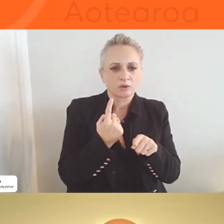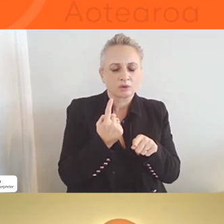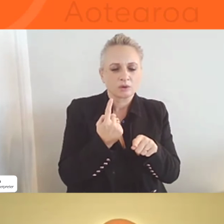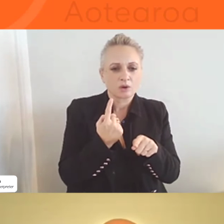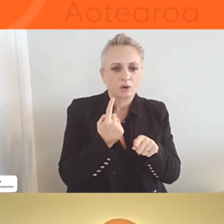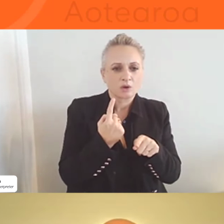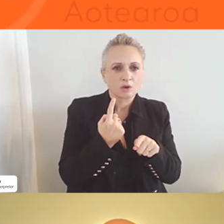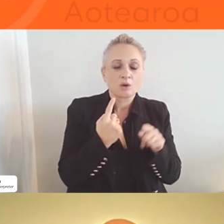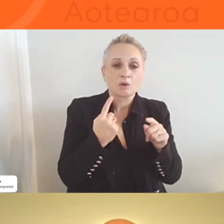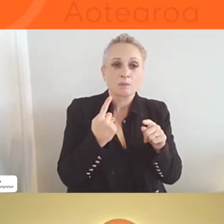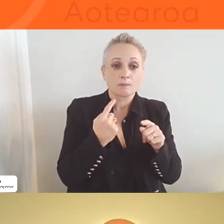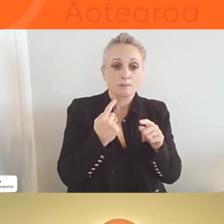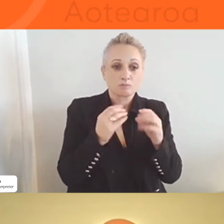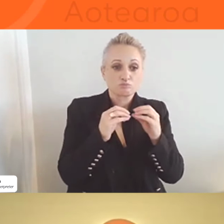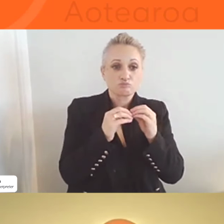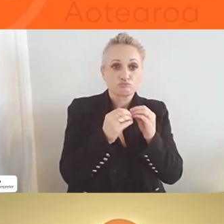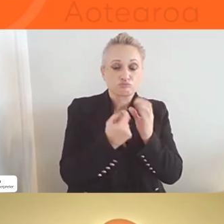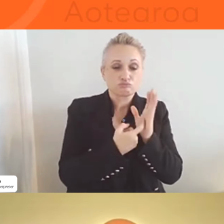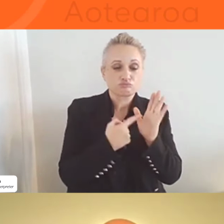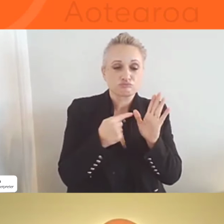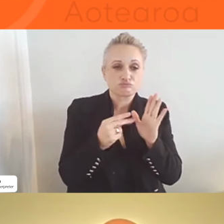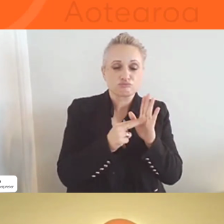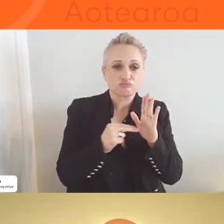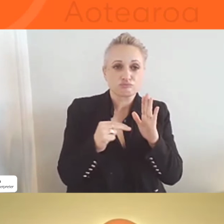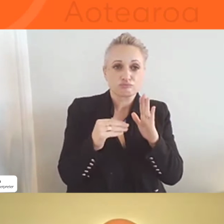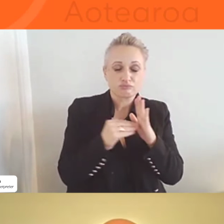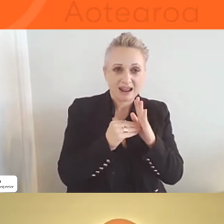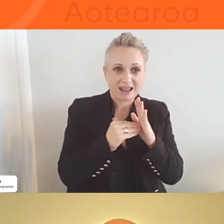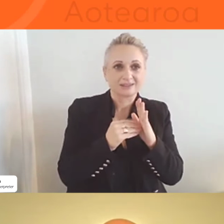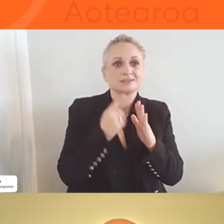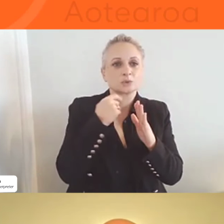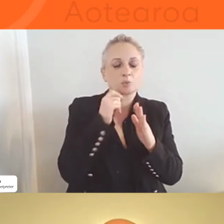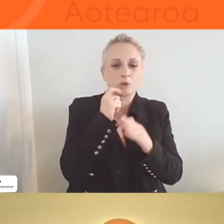about these sort of things, design etc, we've got a mantra, and you